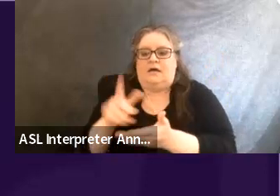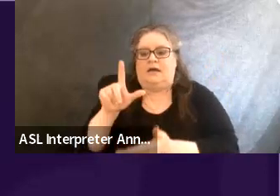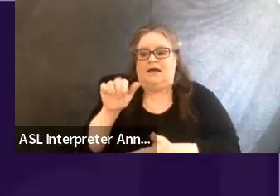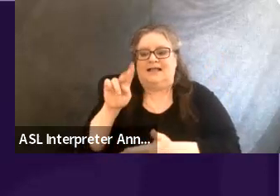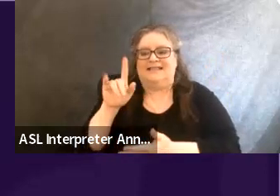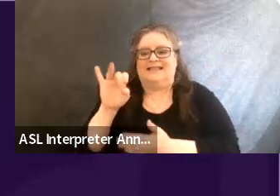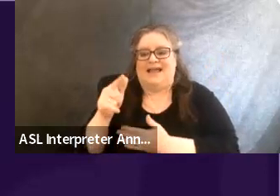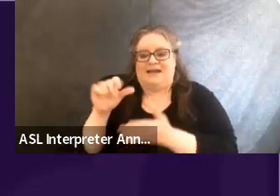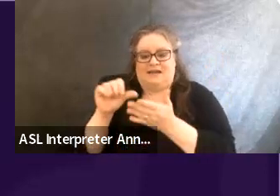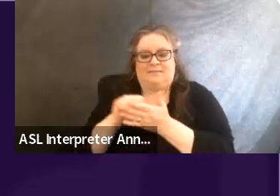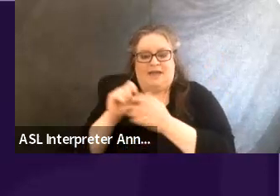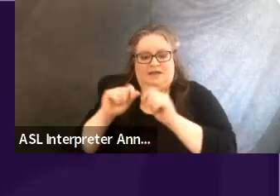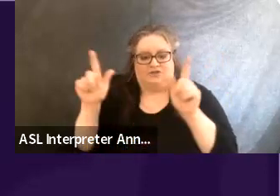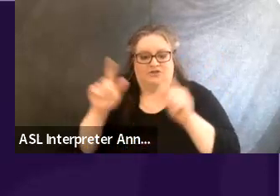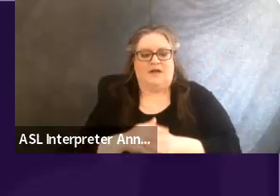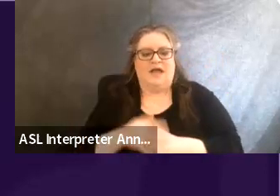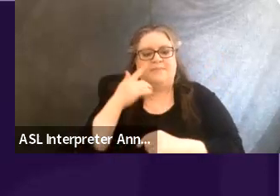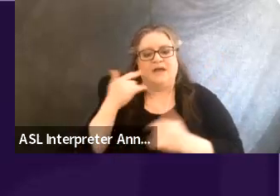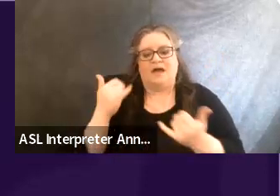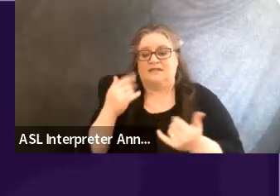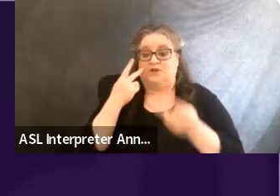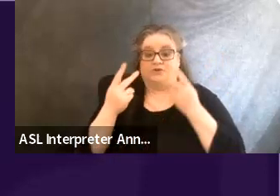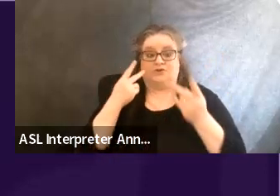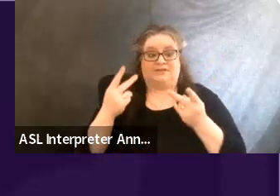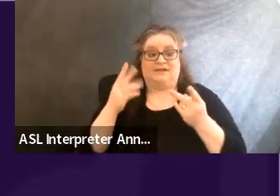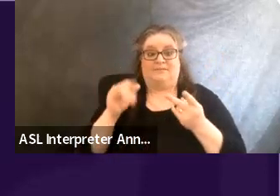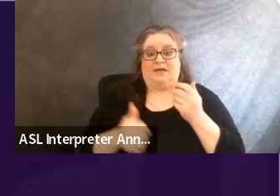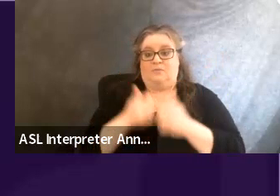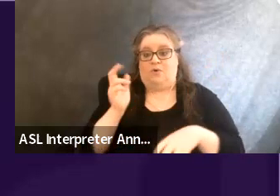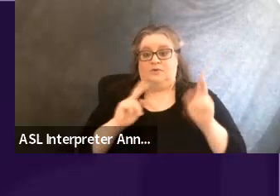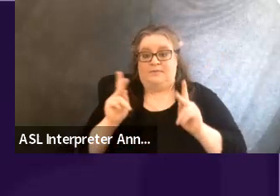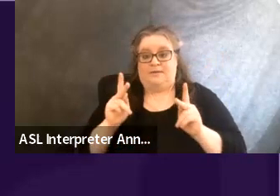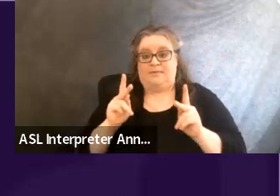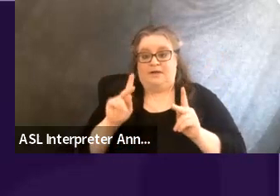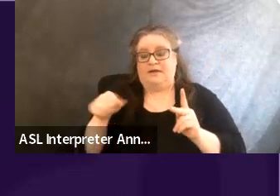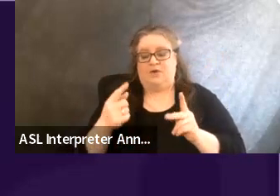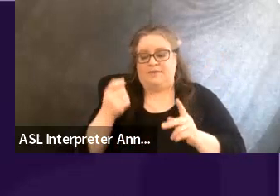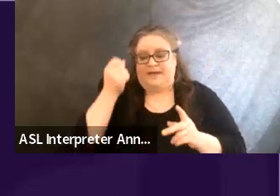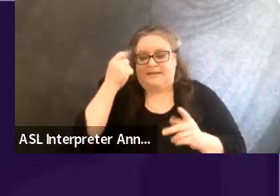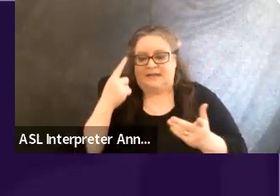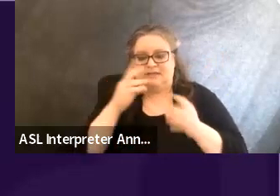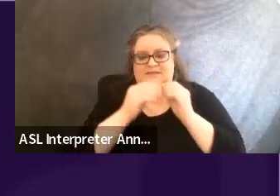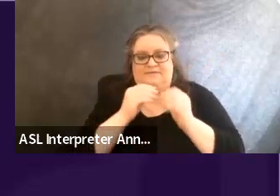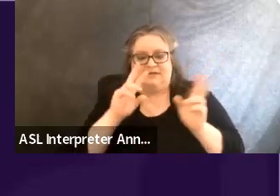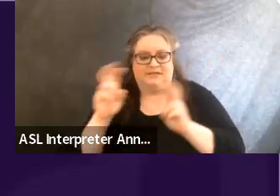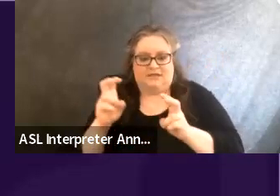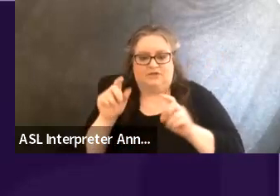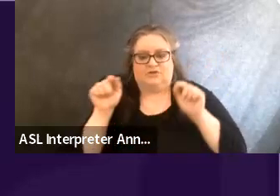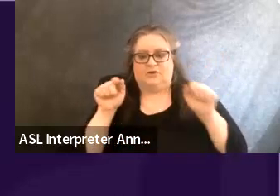and since these pages get seen by the most number of people, it only makes sense to fix issues on these pages right away.